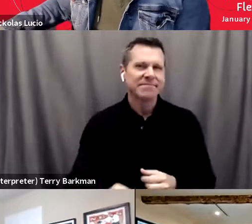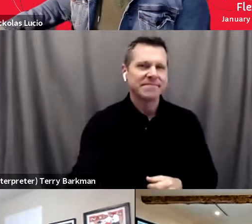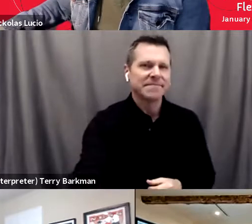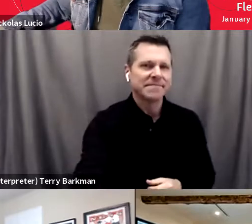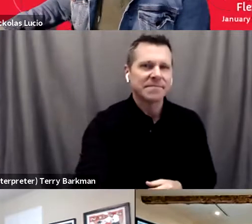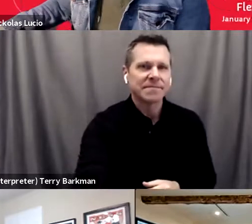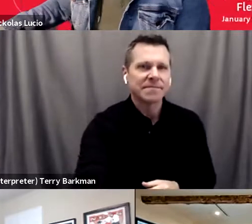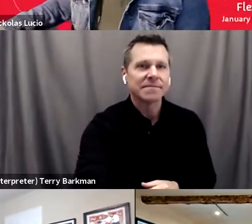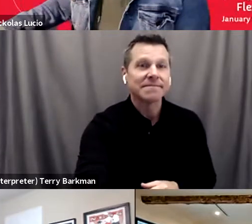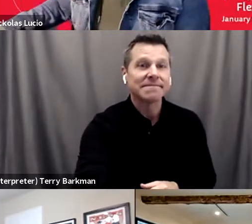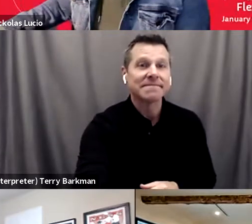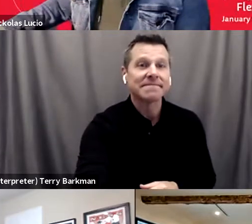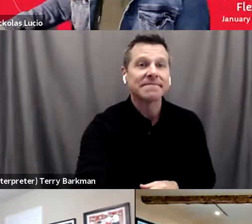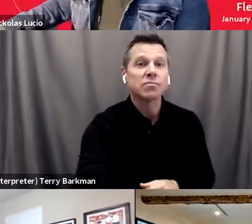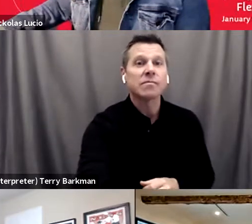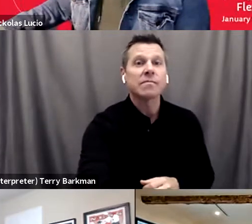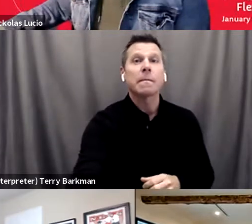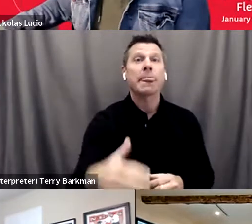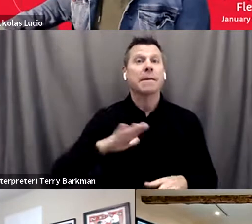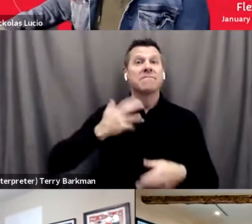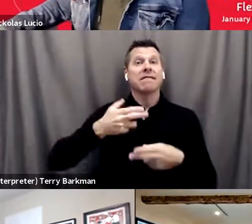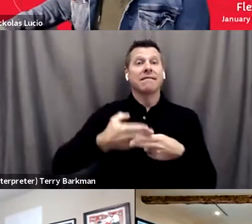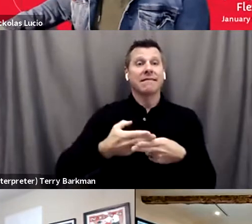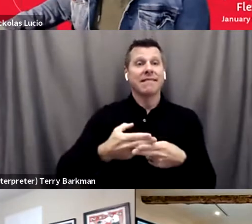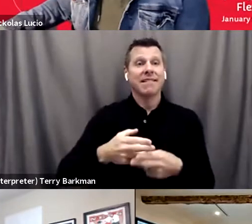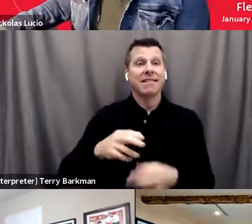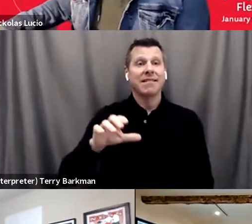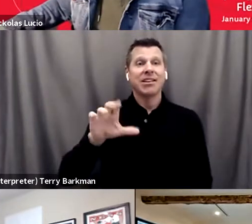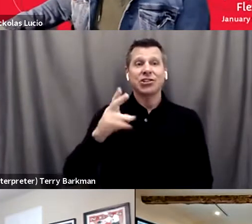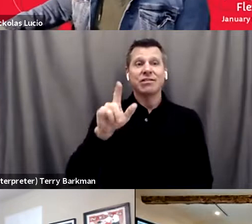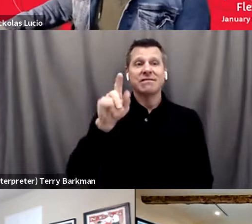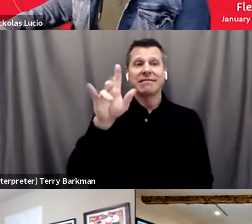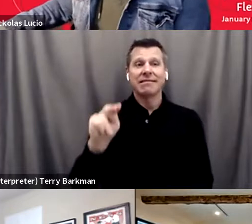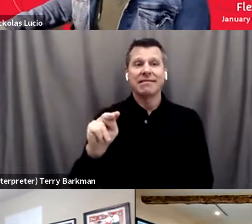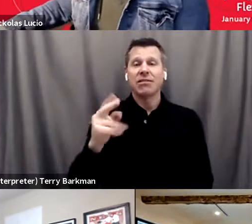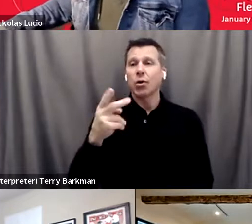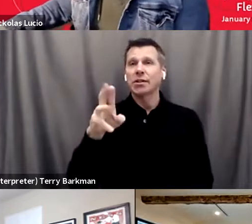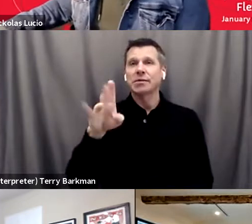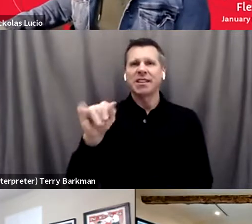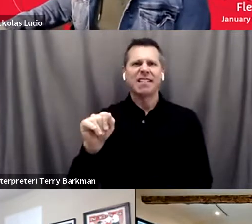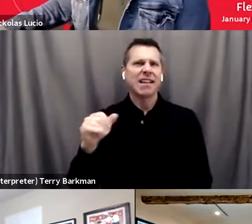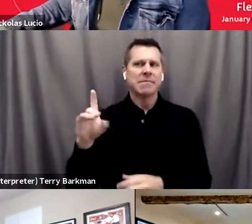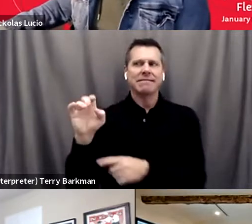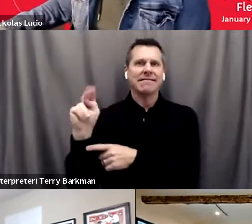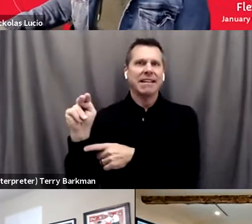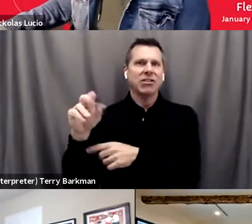And my name is Cheryl and Carol Hornsby. I am the Dean of Social Sciences and the instructional Dean as lead for the culture